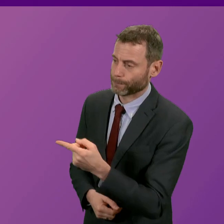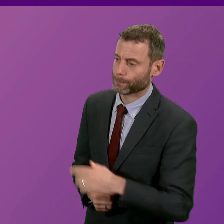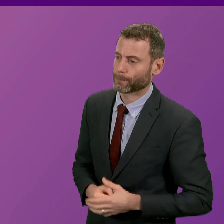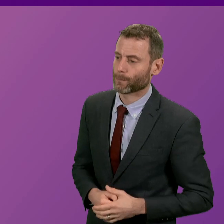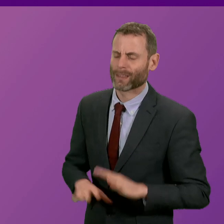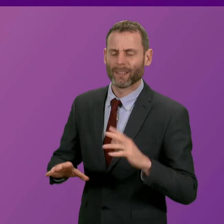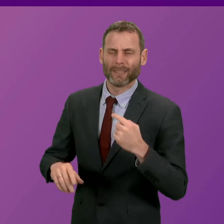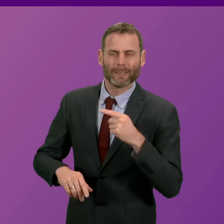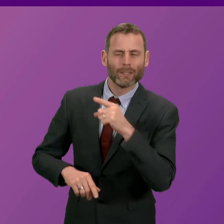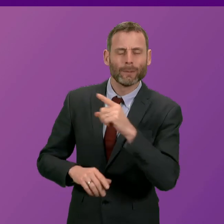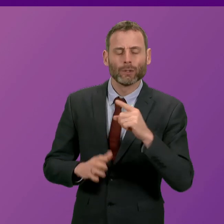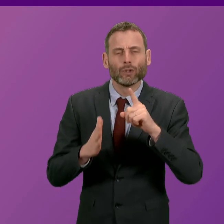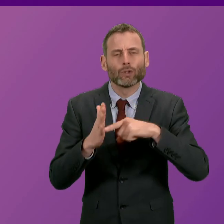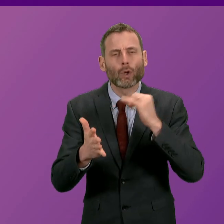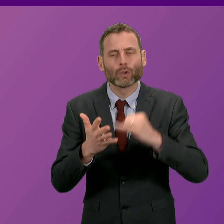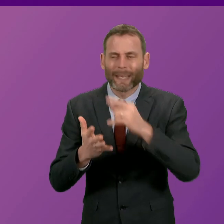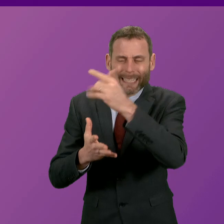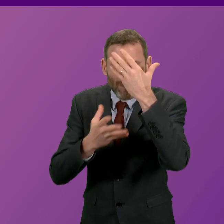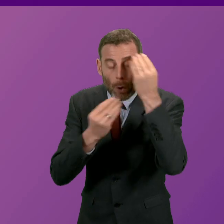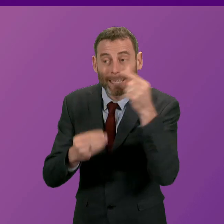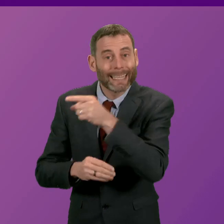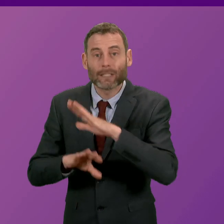John Swinney has forgotten that he is not a bank manager and is meant to be running